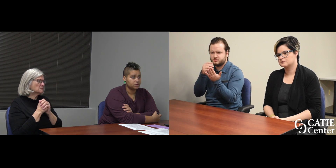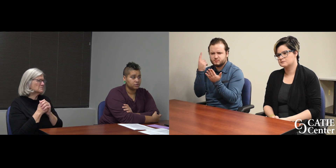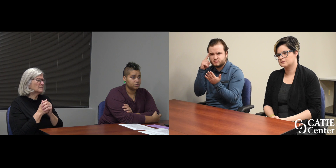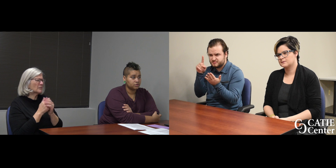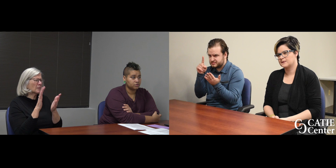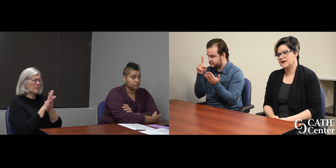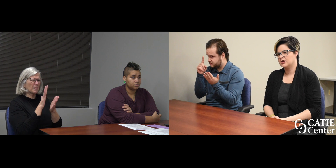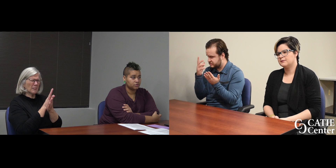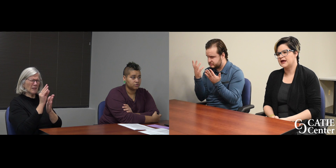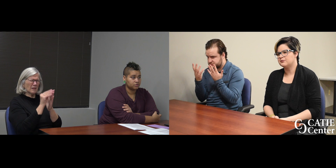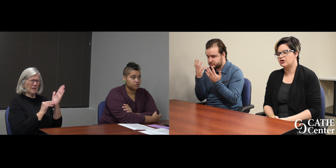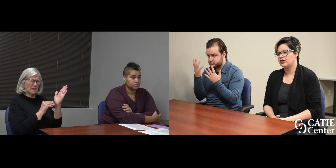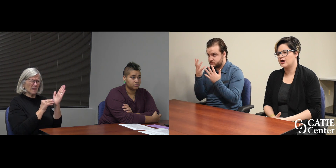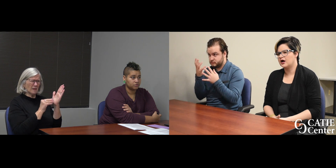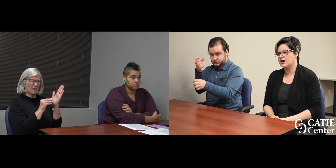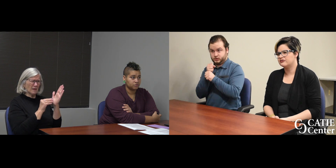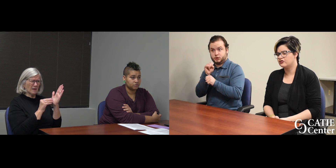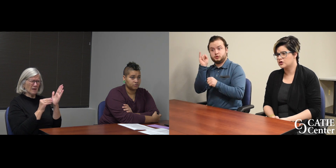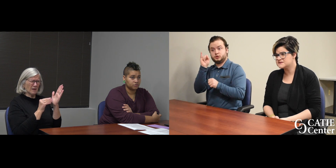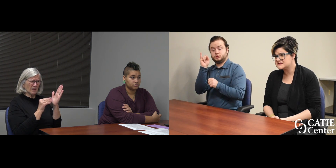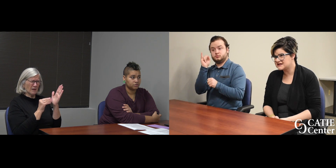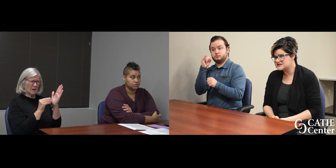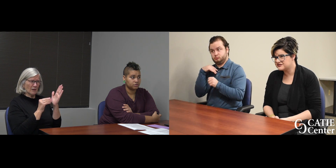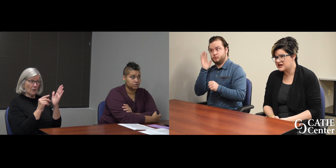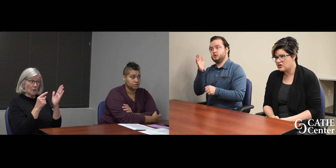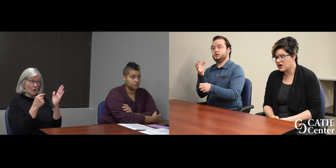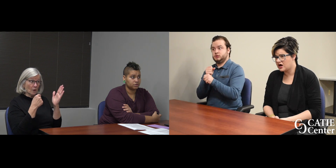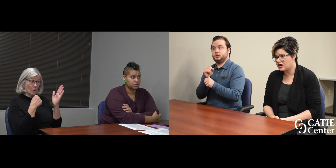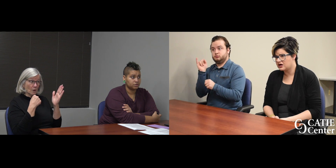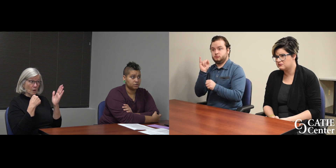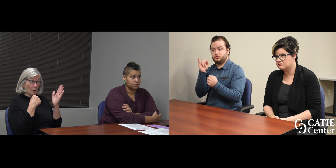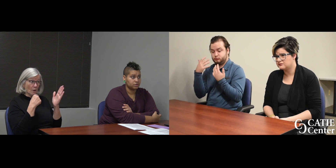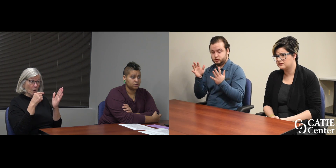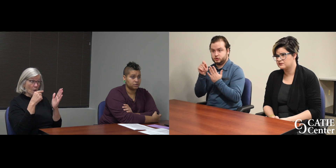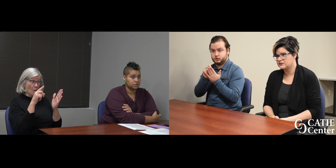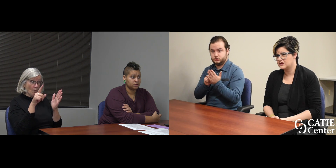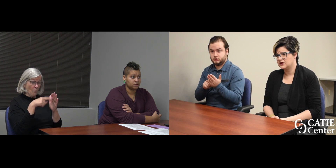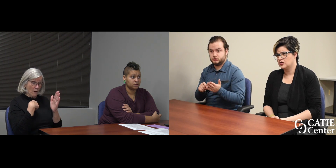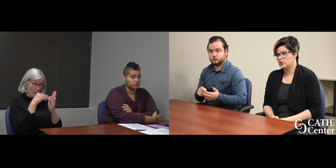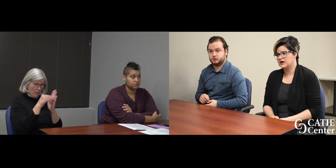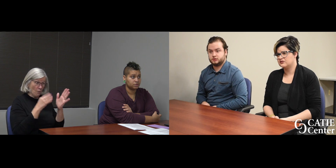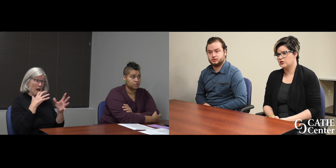I: Paper forms I need to fill out?